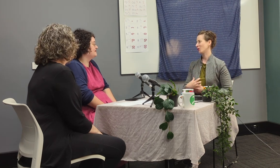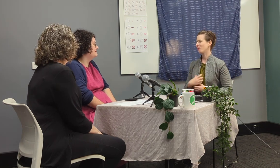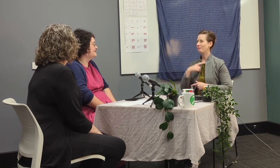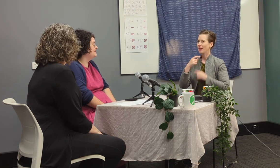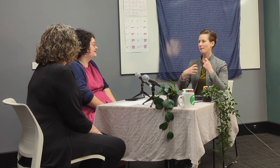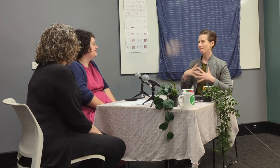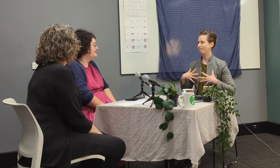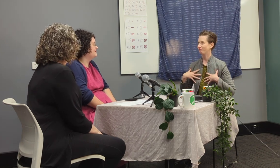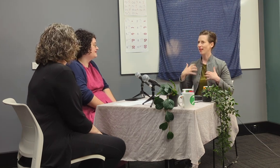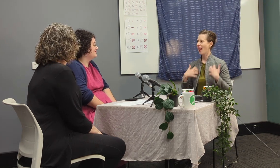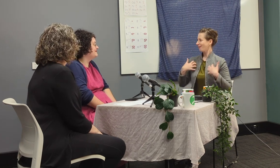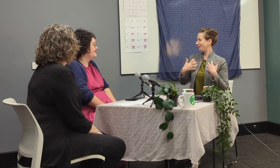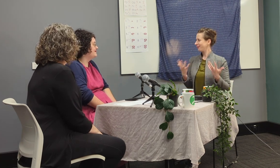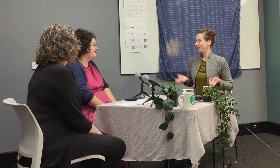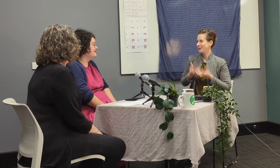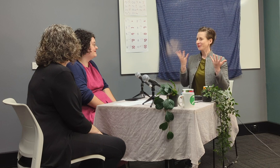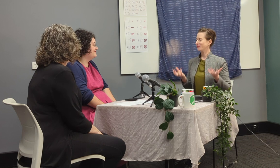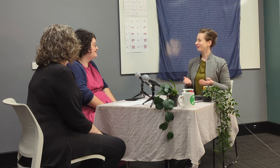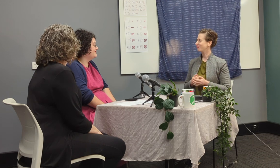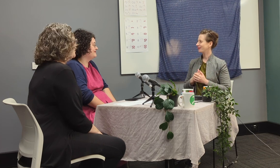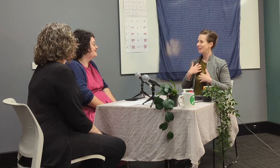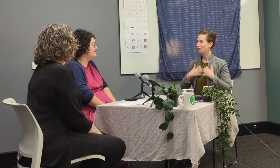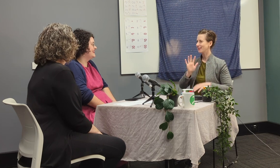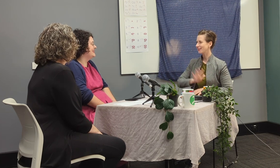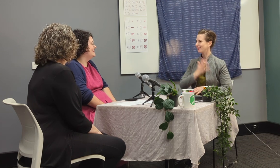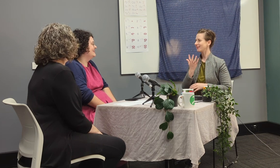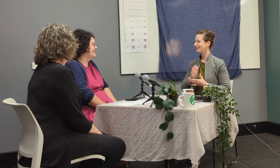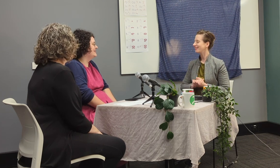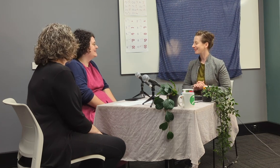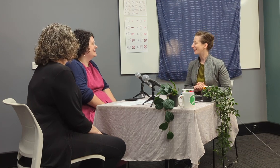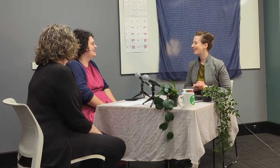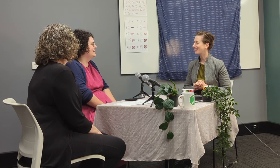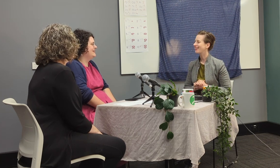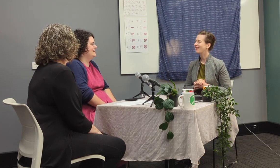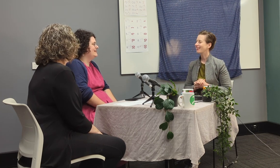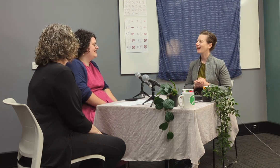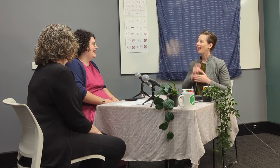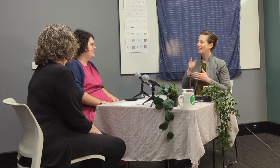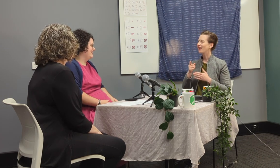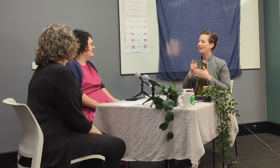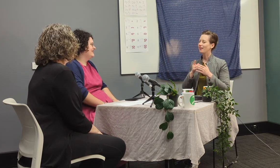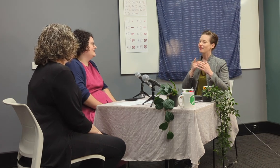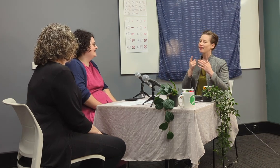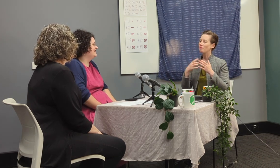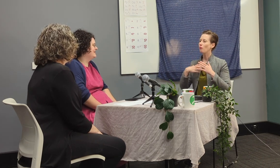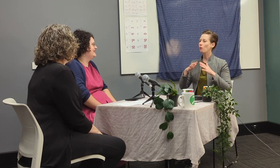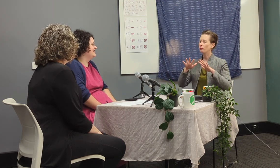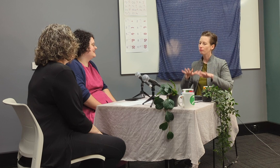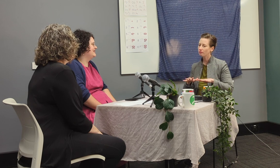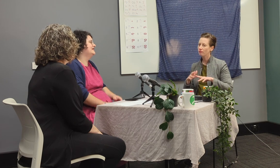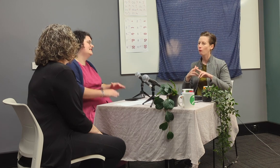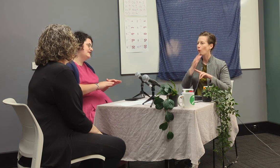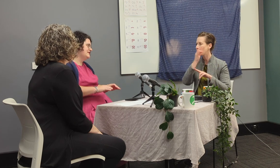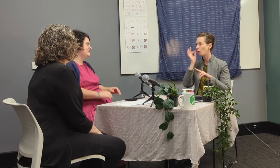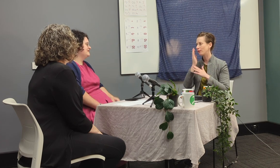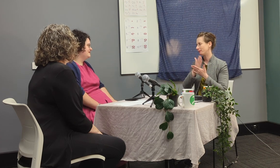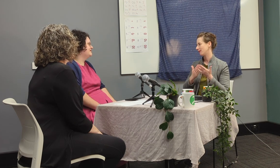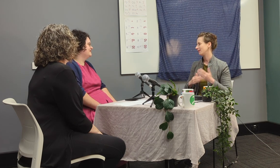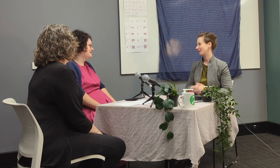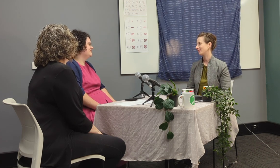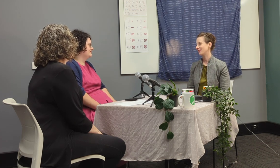a lot more of that action, and it became much more alive and interesting.